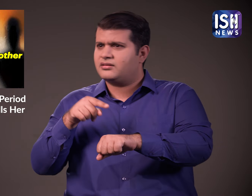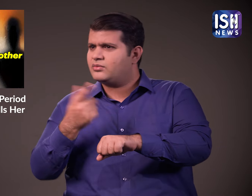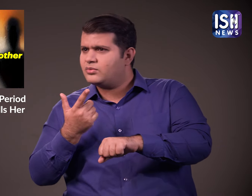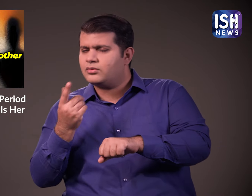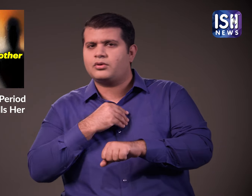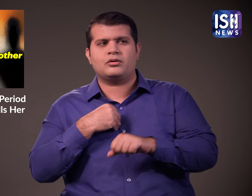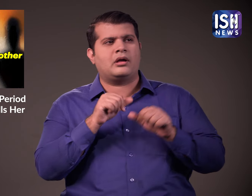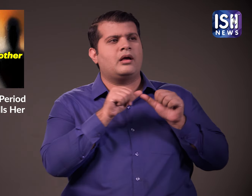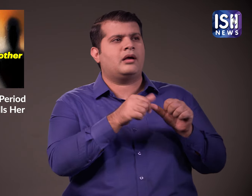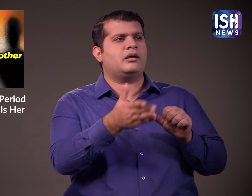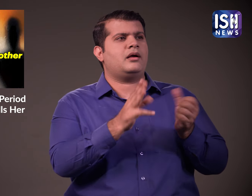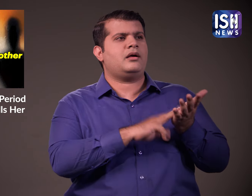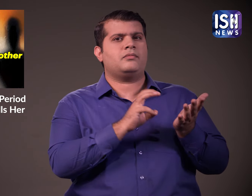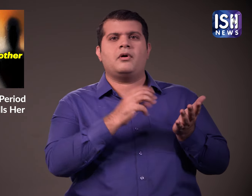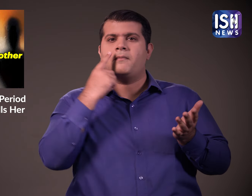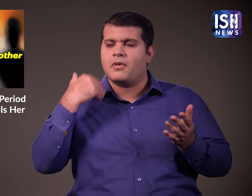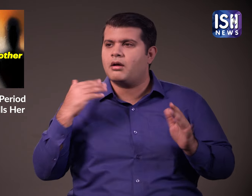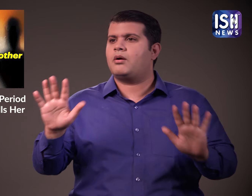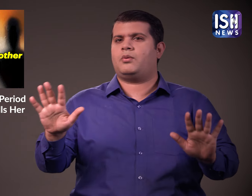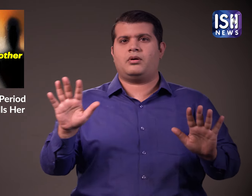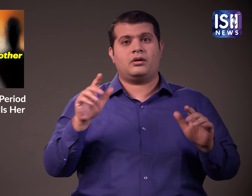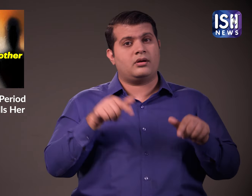The doctor would have said she was menstruating and his doubts would have been cleared.